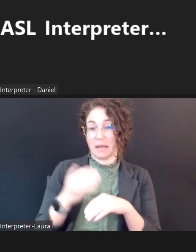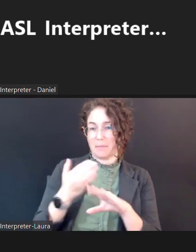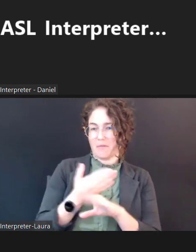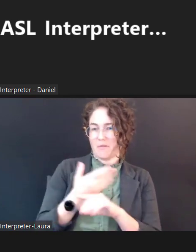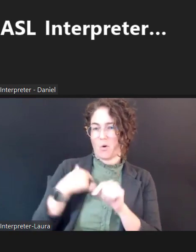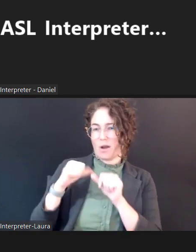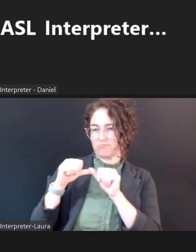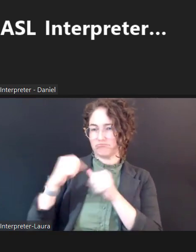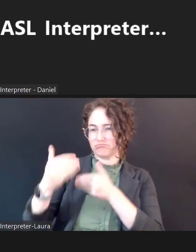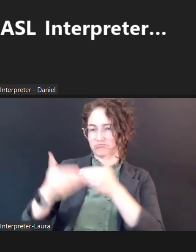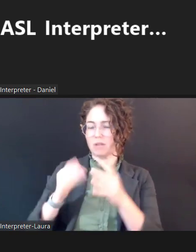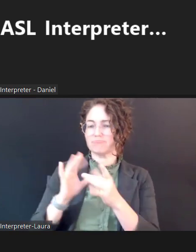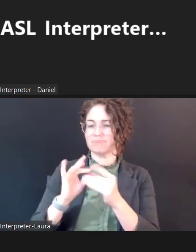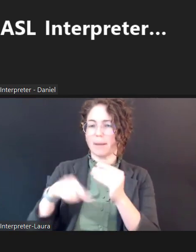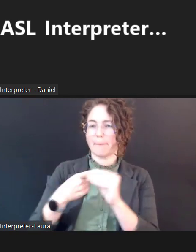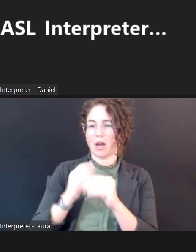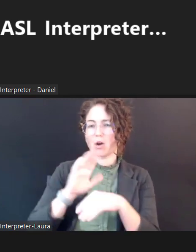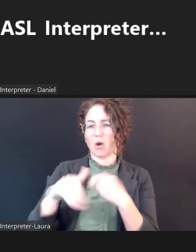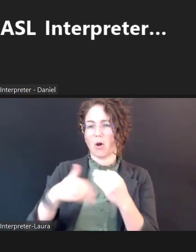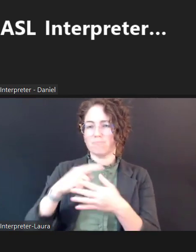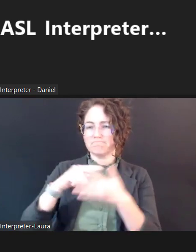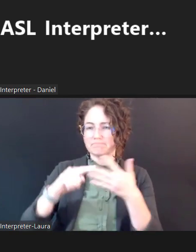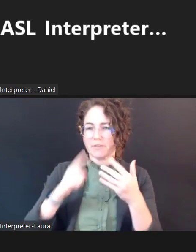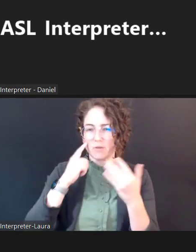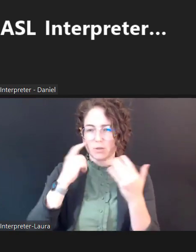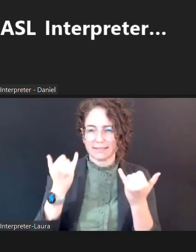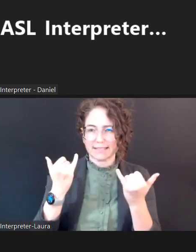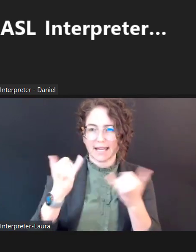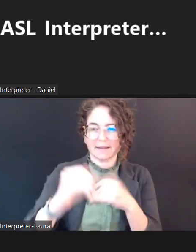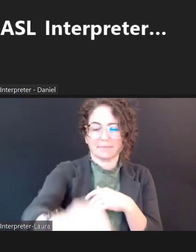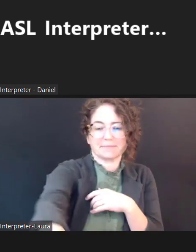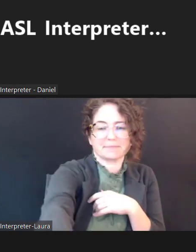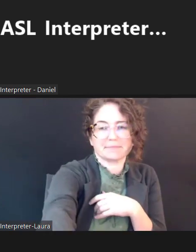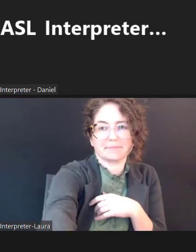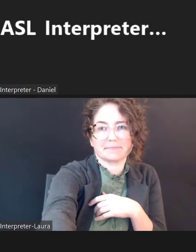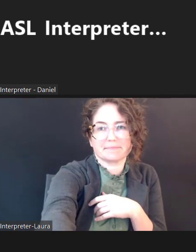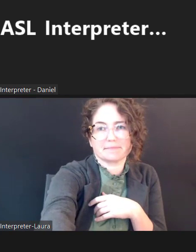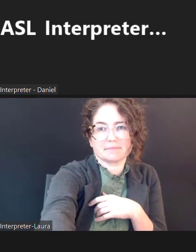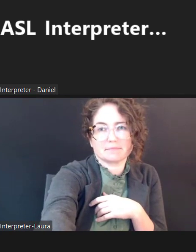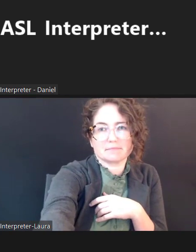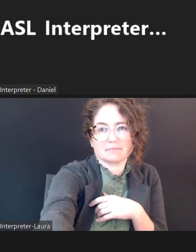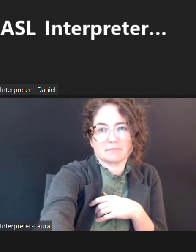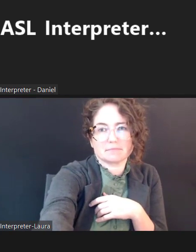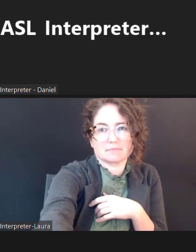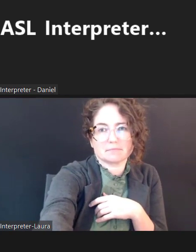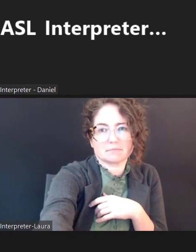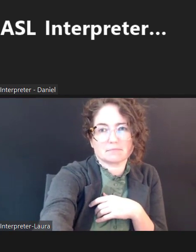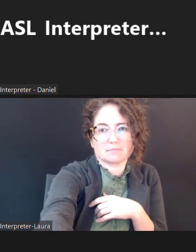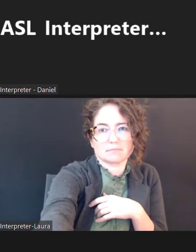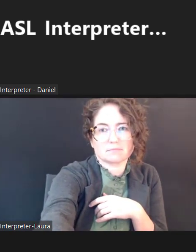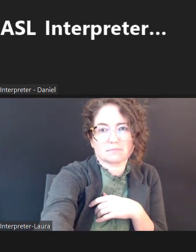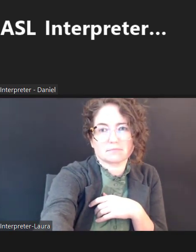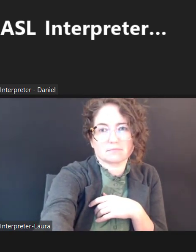You don't need to worry about signing in. You are signed in.